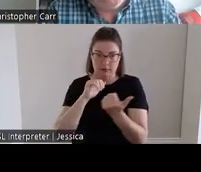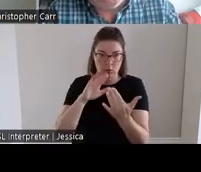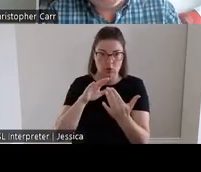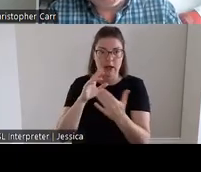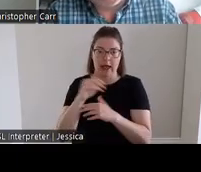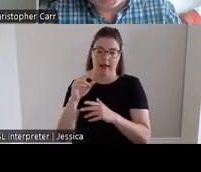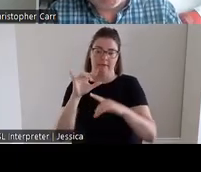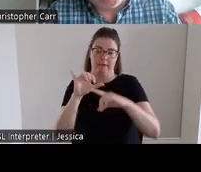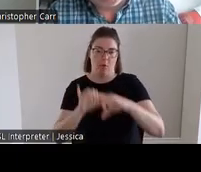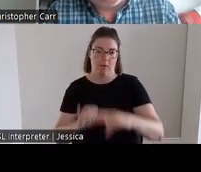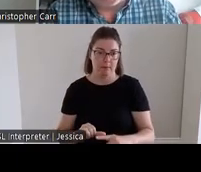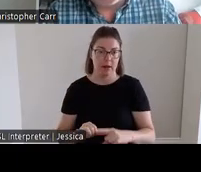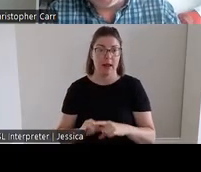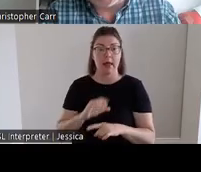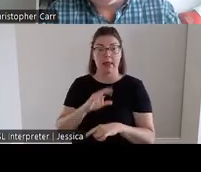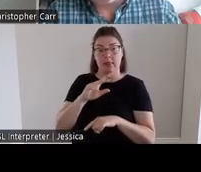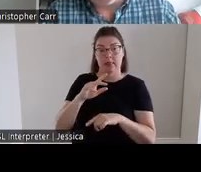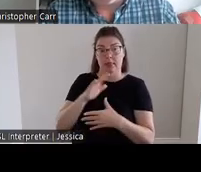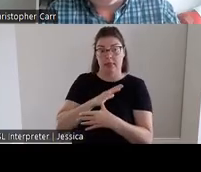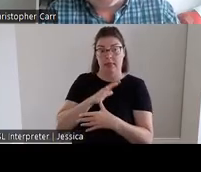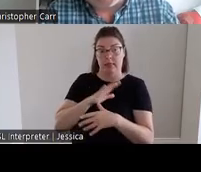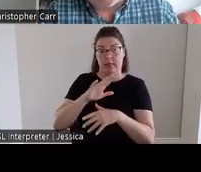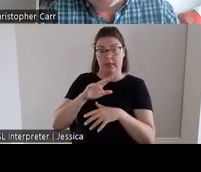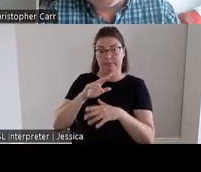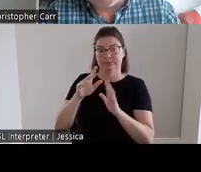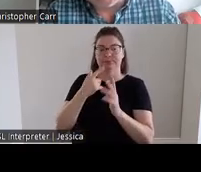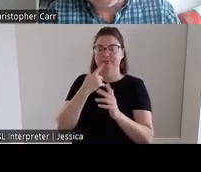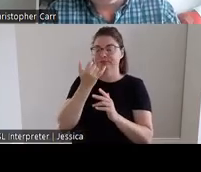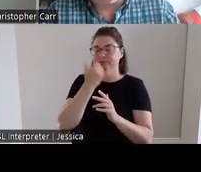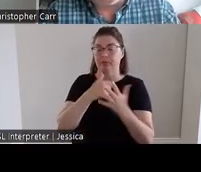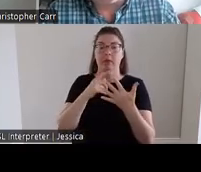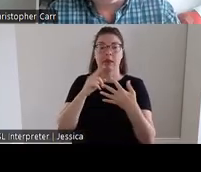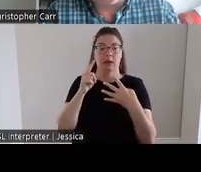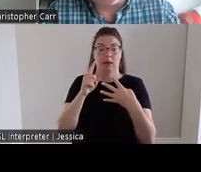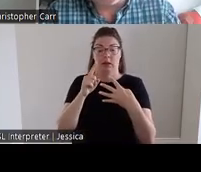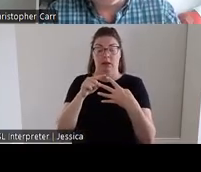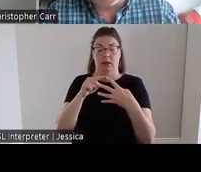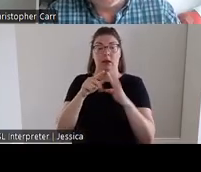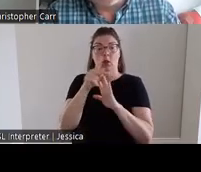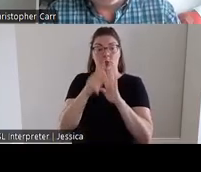The Principles Group will be issuing a draft statement on accessibility metadata principles